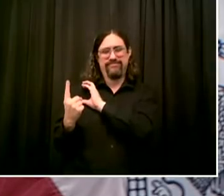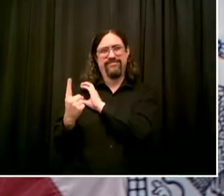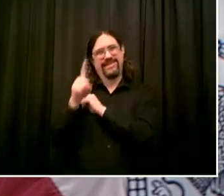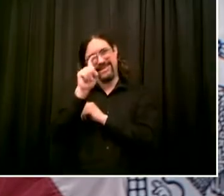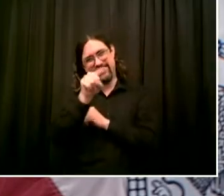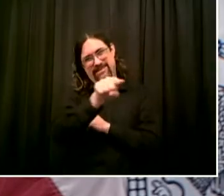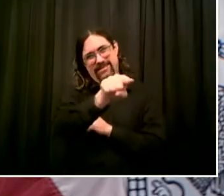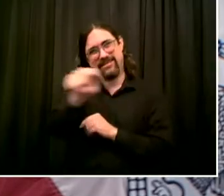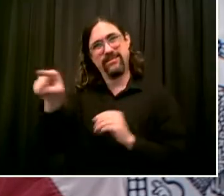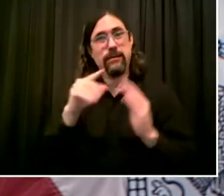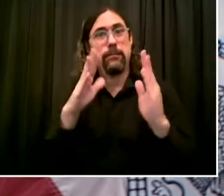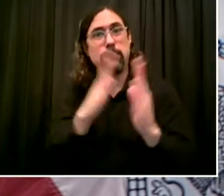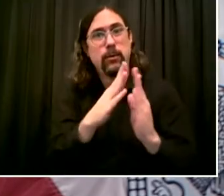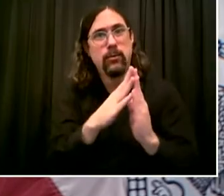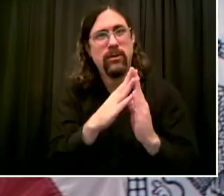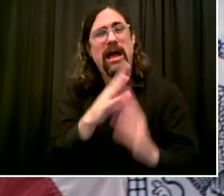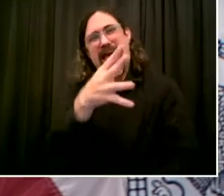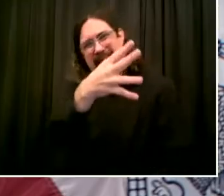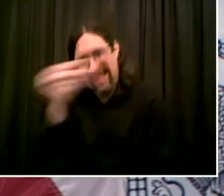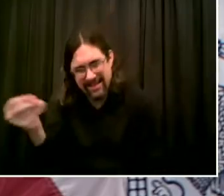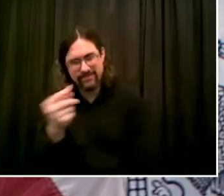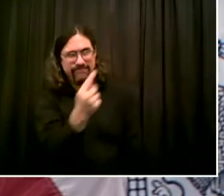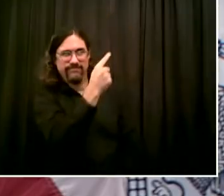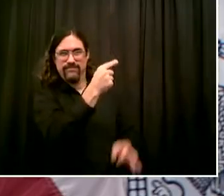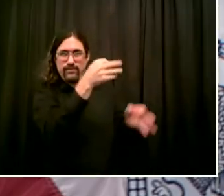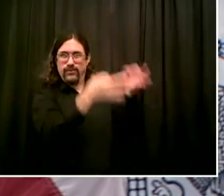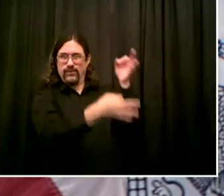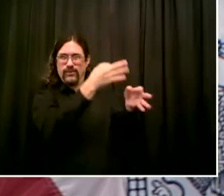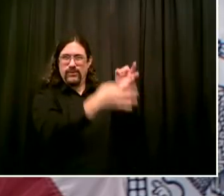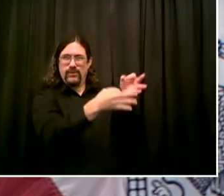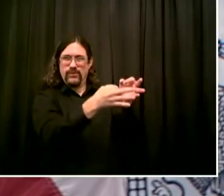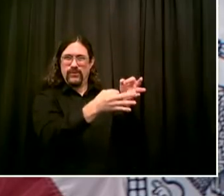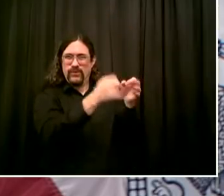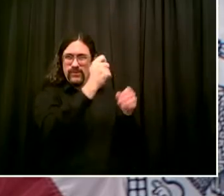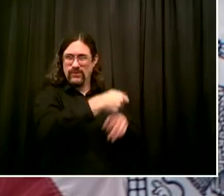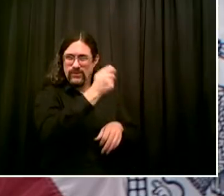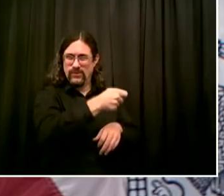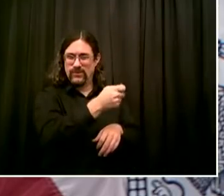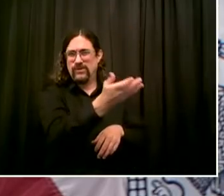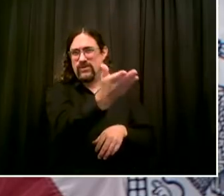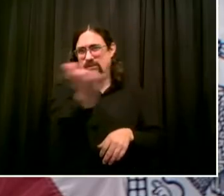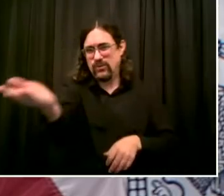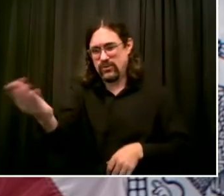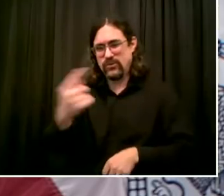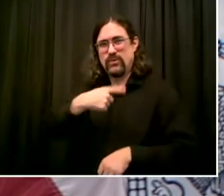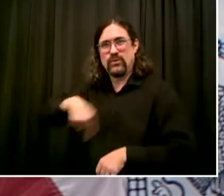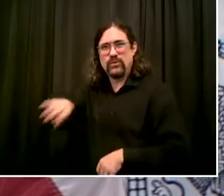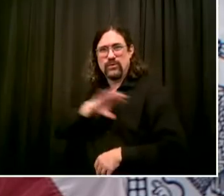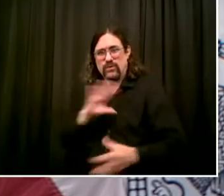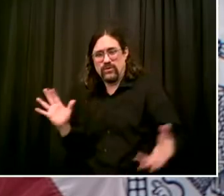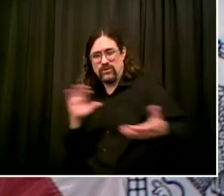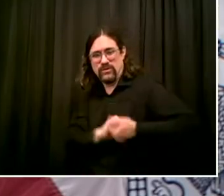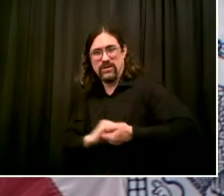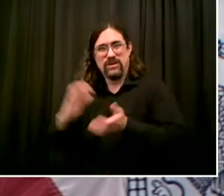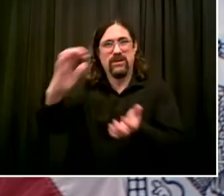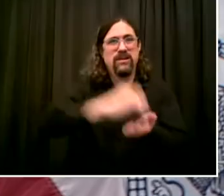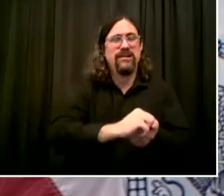THANK YOU . MR. MAYOR, THIS QUESTION IS FOR